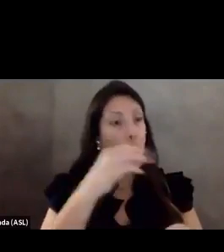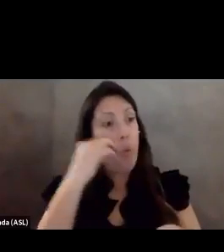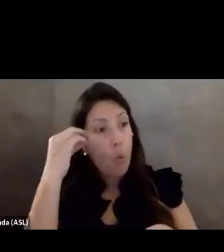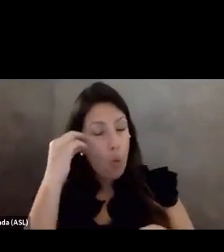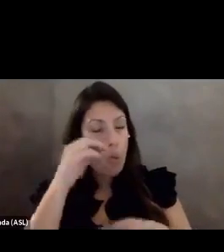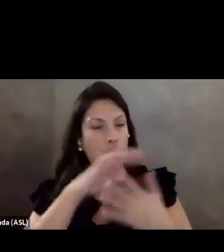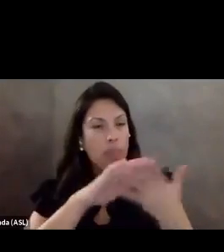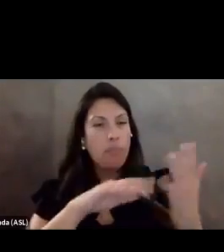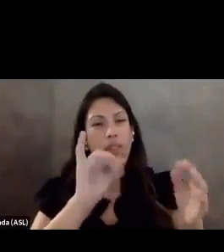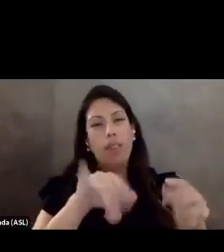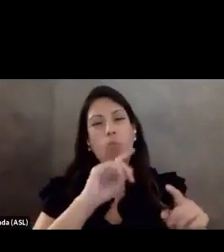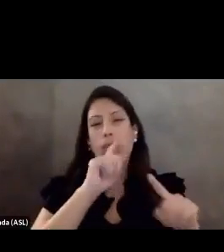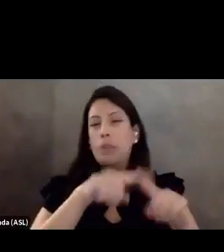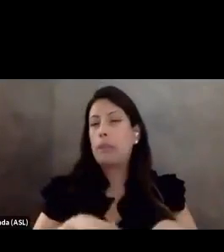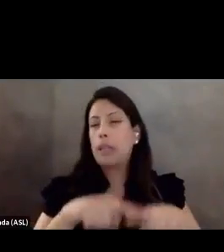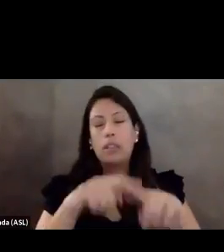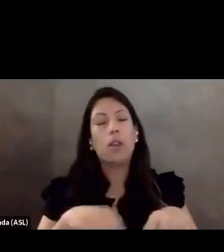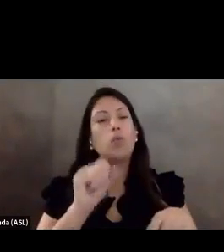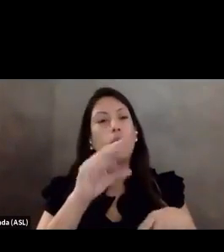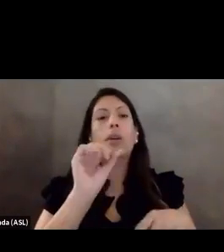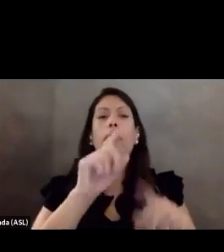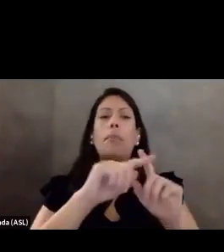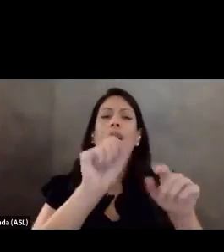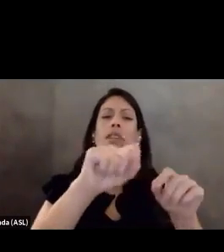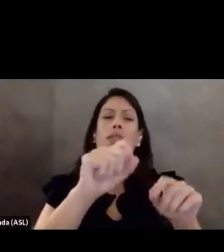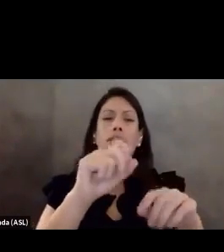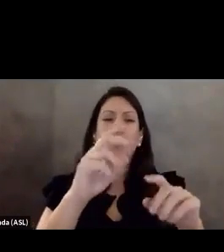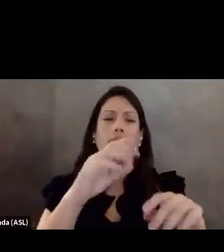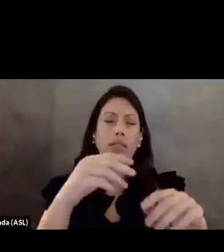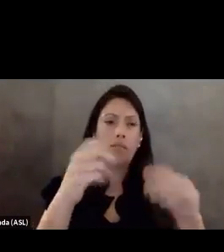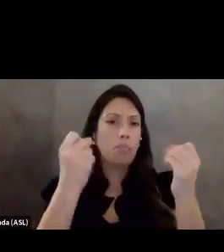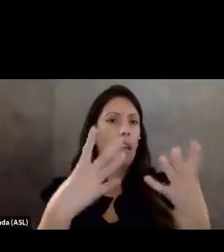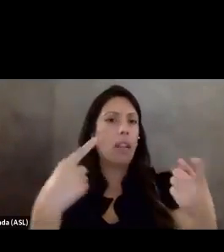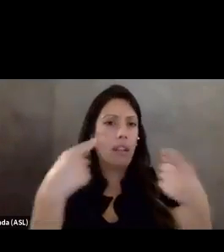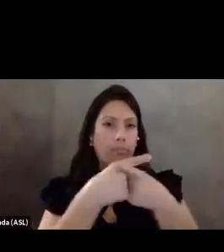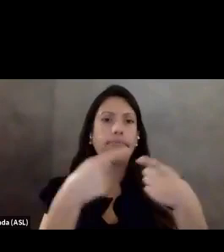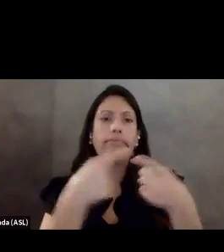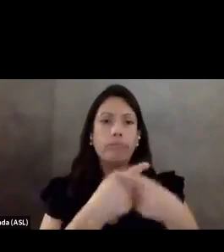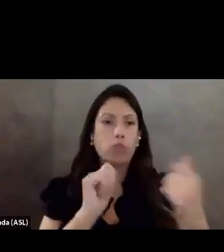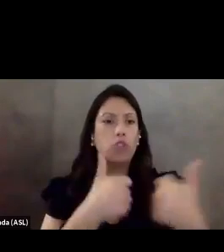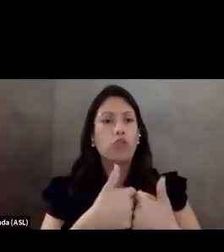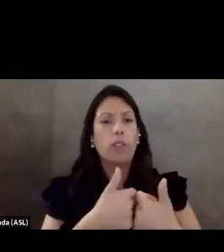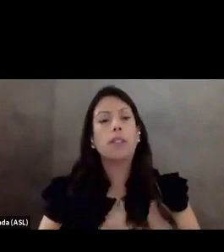So there are definitely challenges. Thank you. Yes.